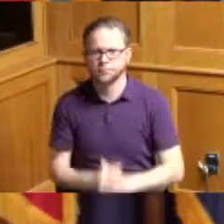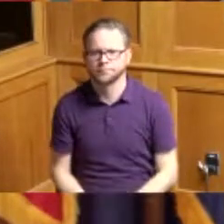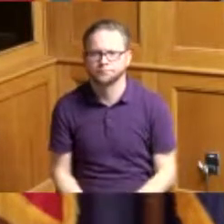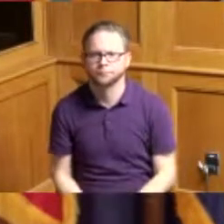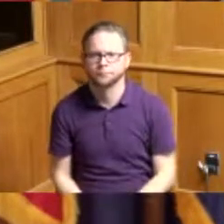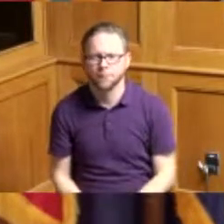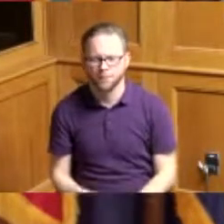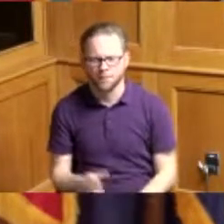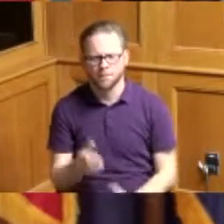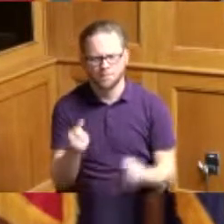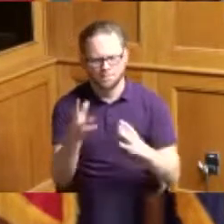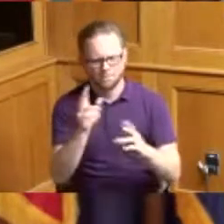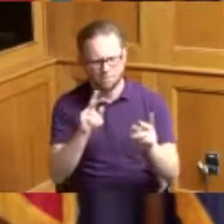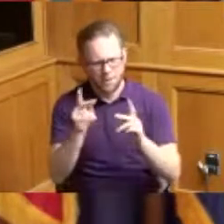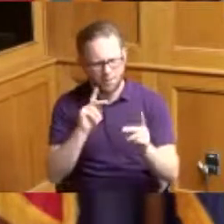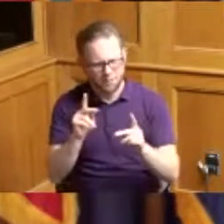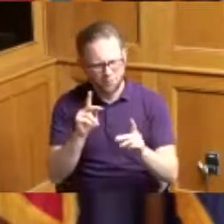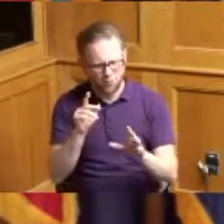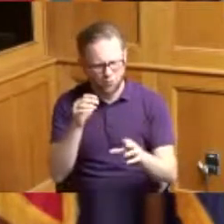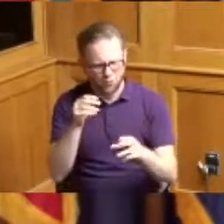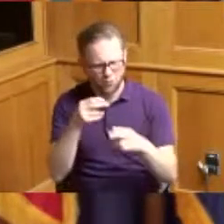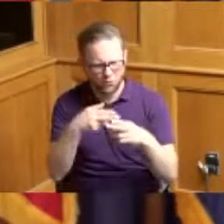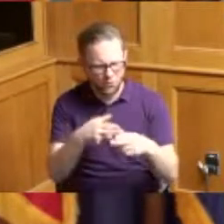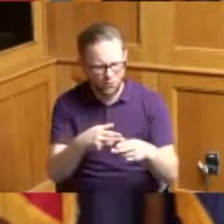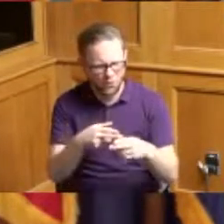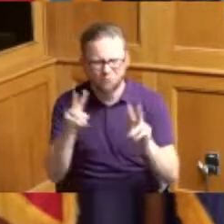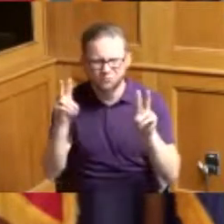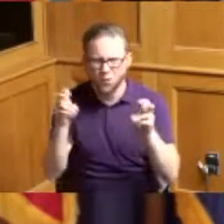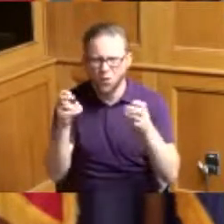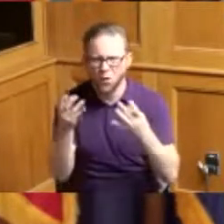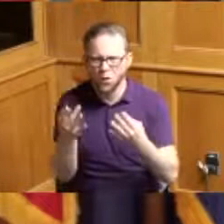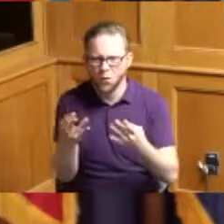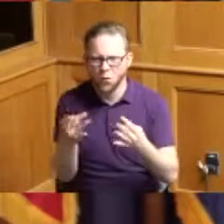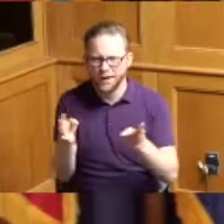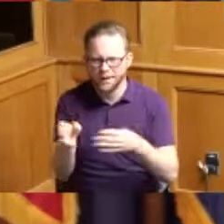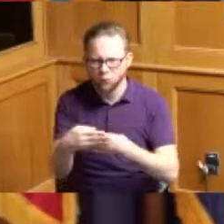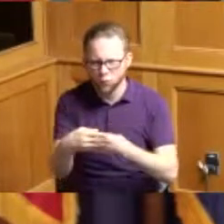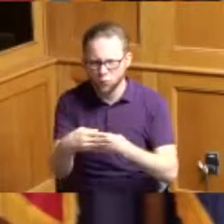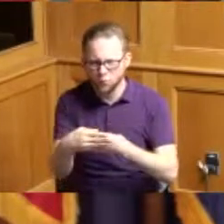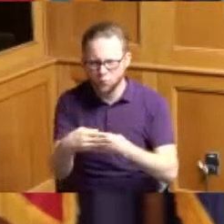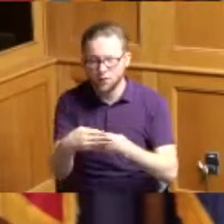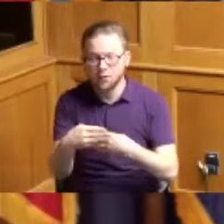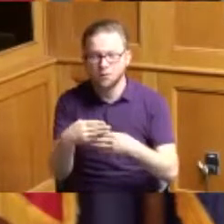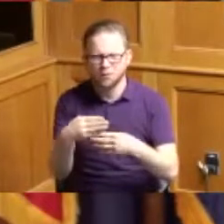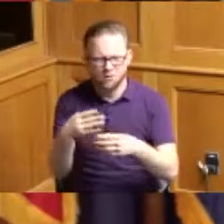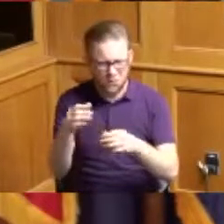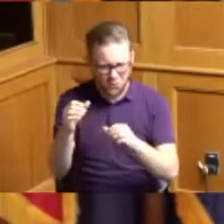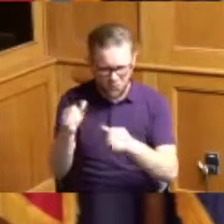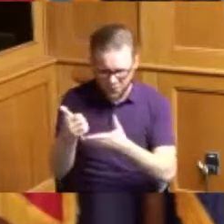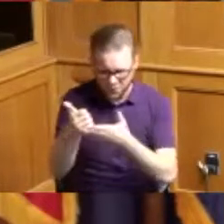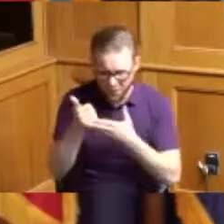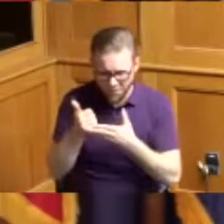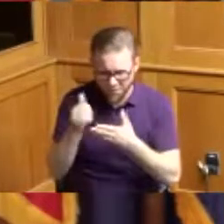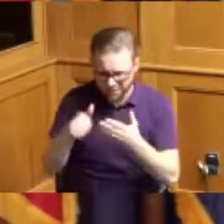they call I guess what you call the waiting room so I guess if you help us with the steps someone